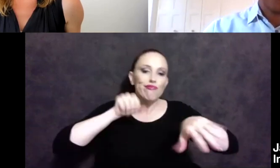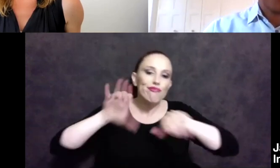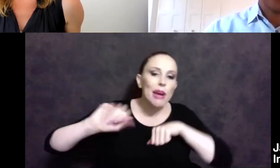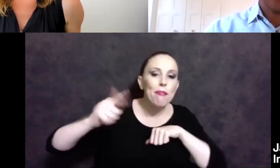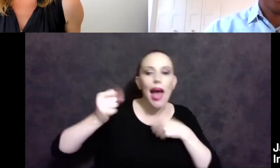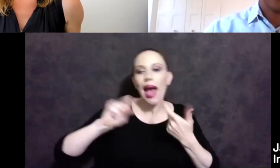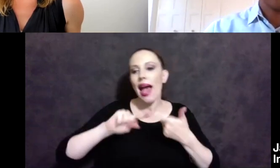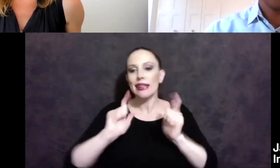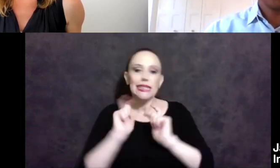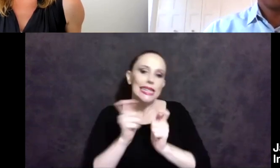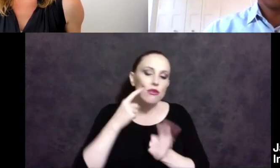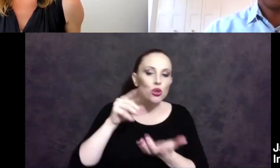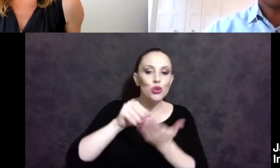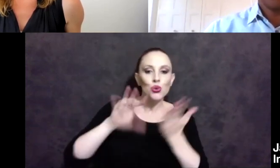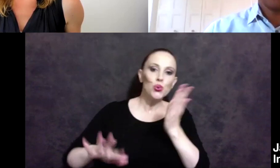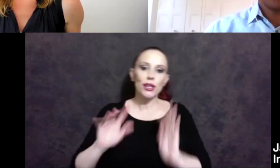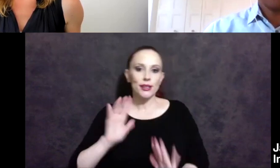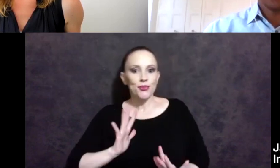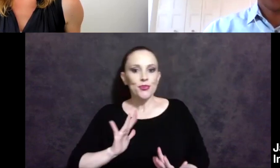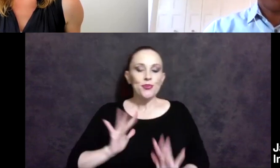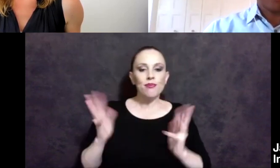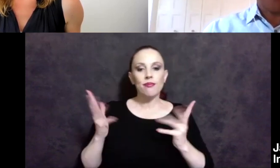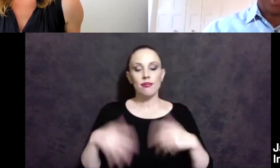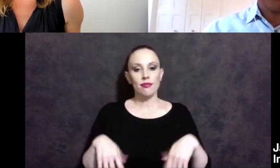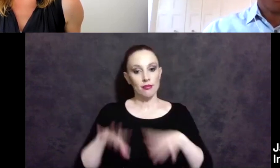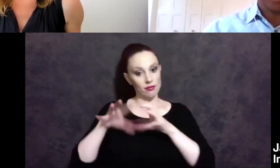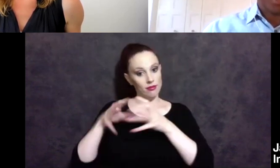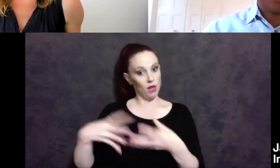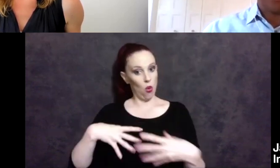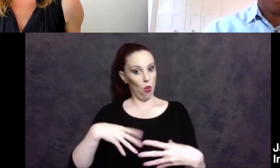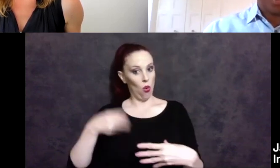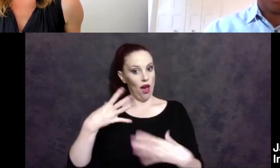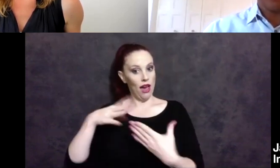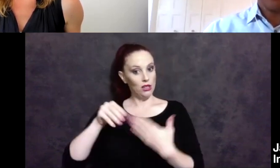these students. And so when this group of white students got off the elevator, they